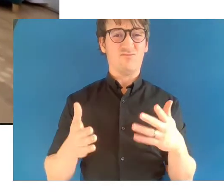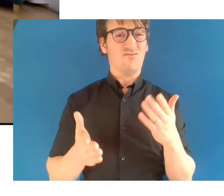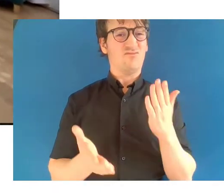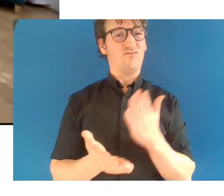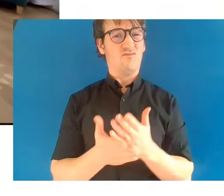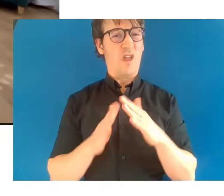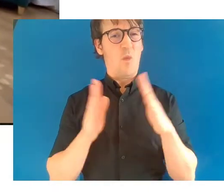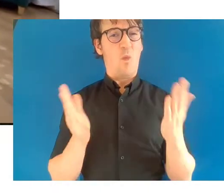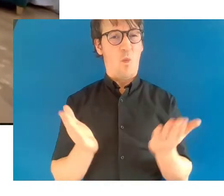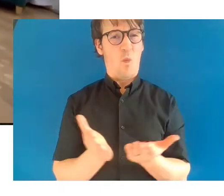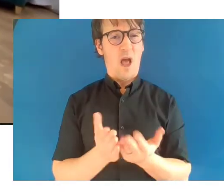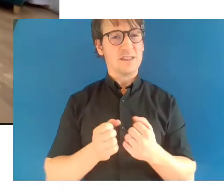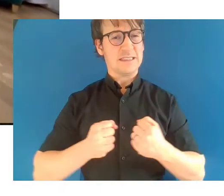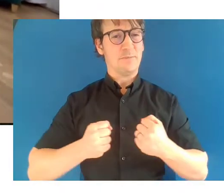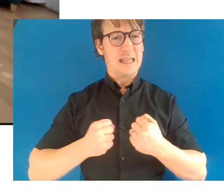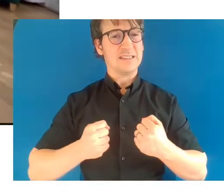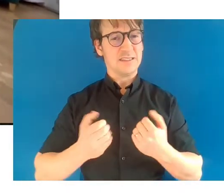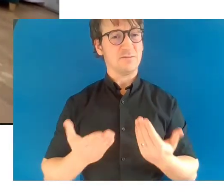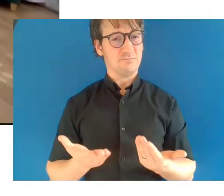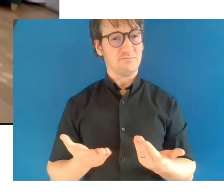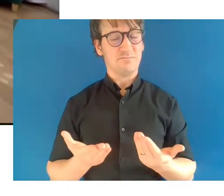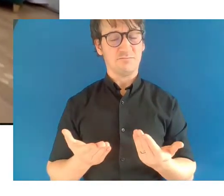our robots in realistic settings.